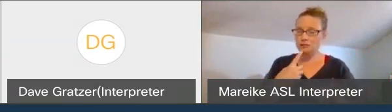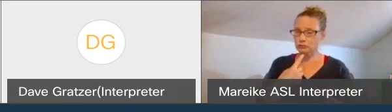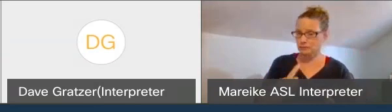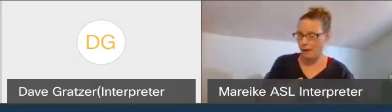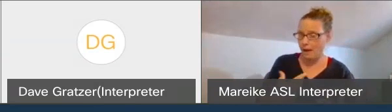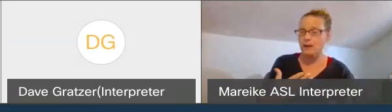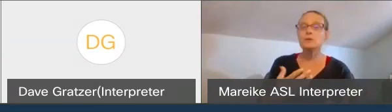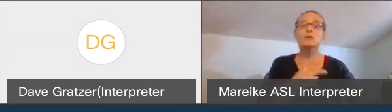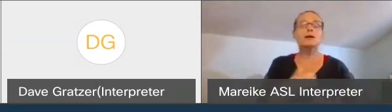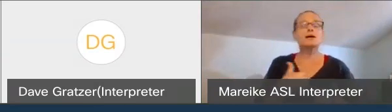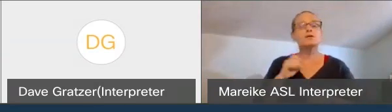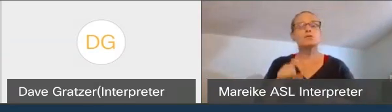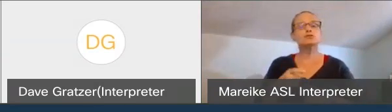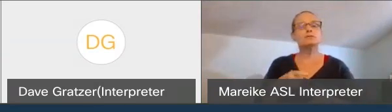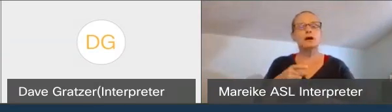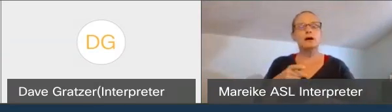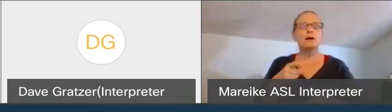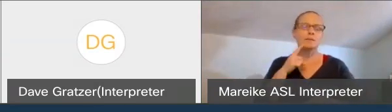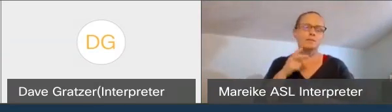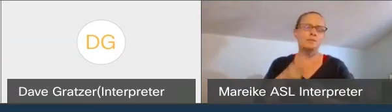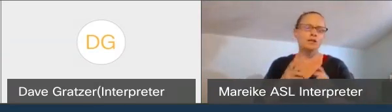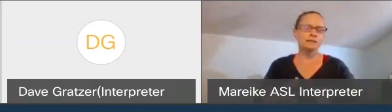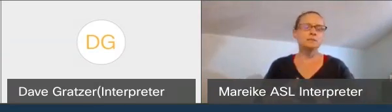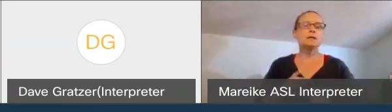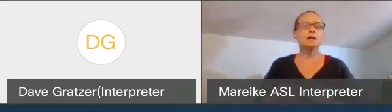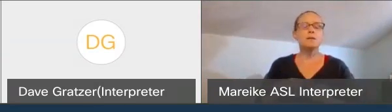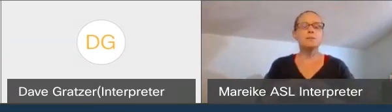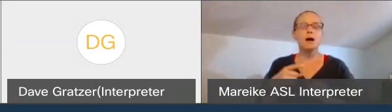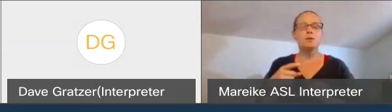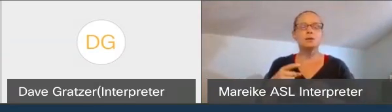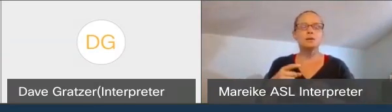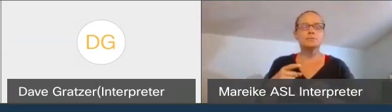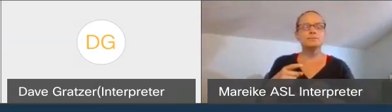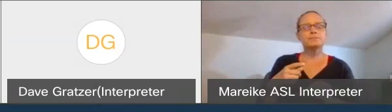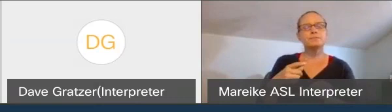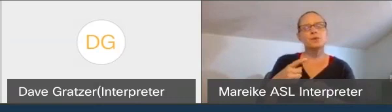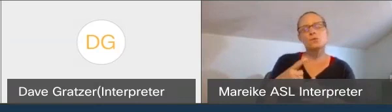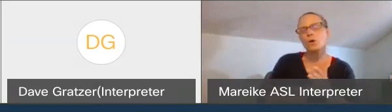We have a question from an audience member about-- um, asking about, "What are--what are ways